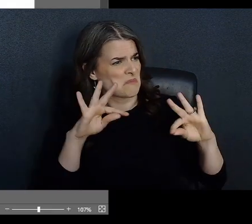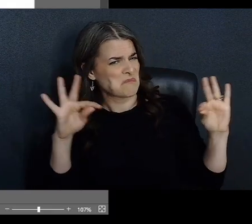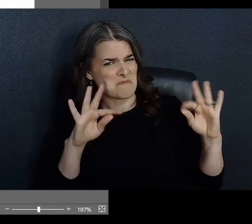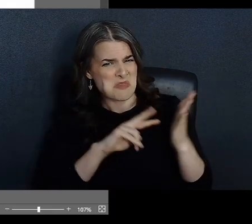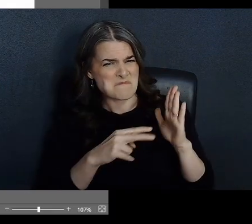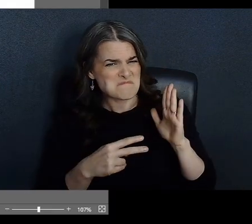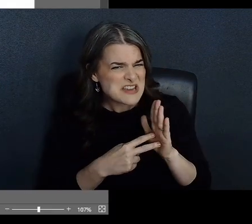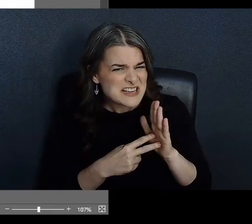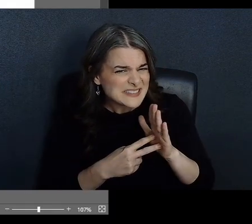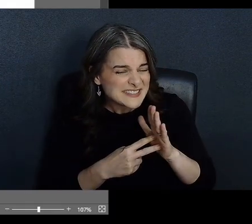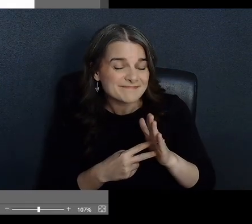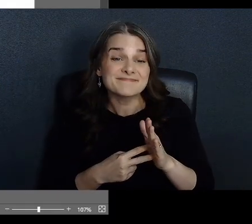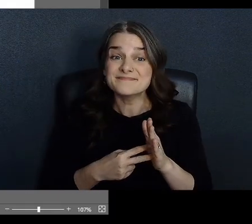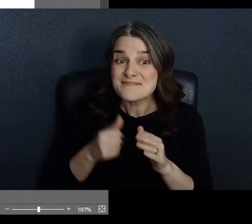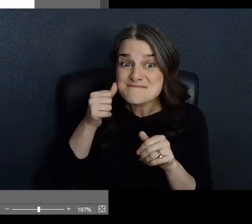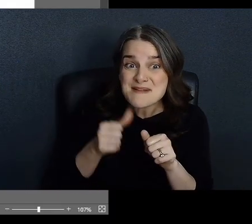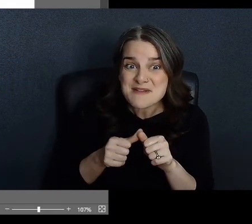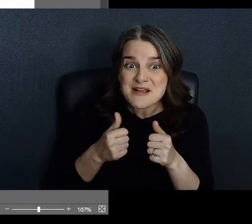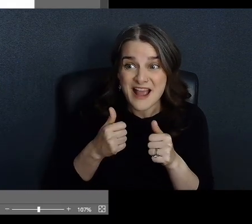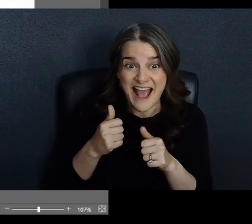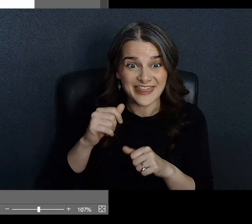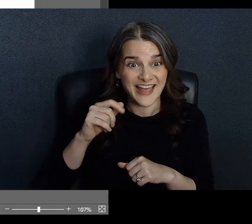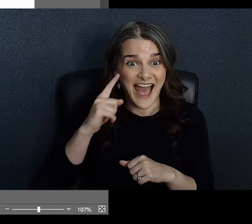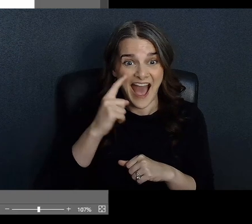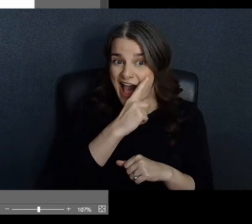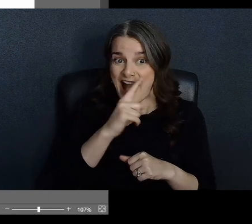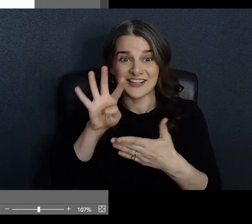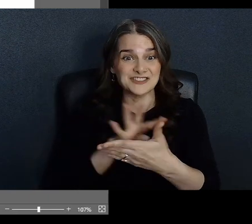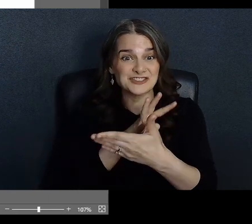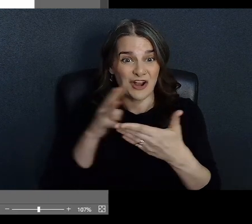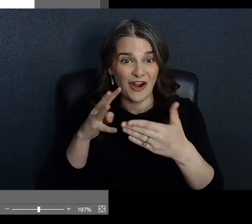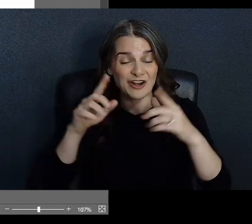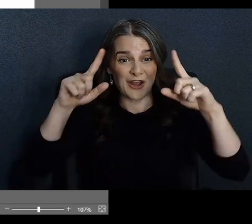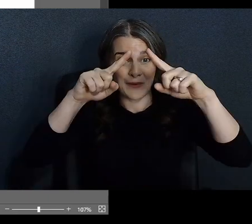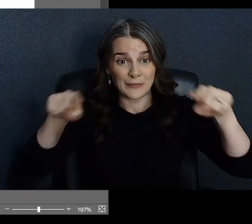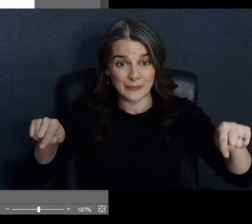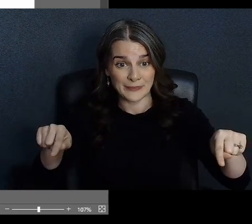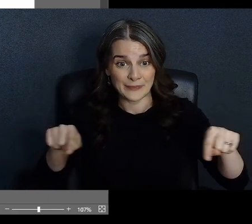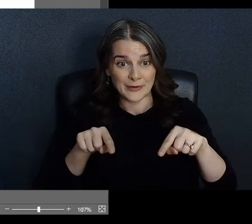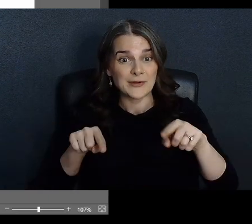that think about the old eye chart, and that would be the big E. So at the very top.